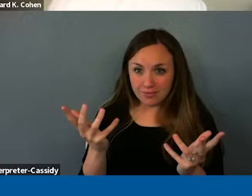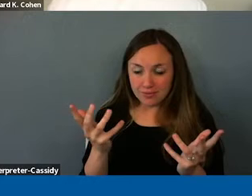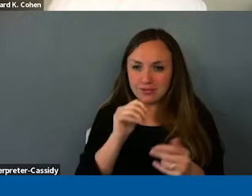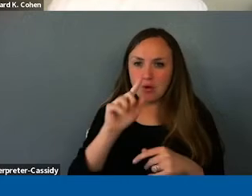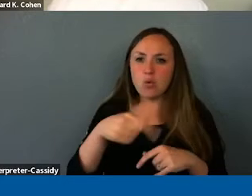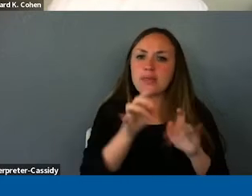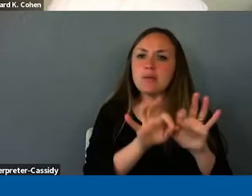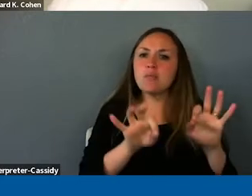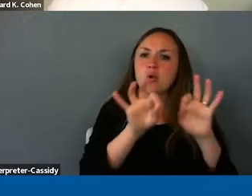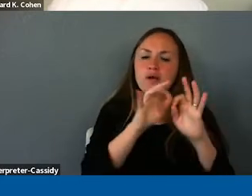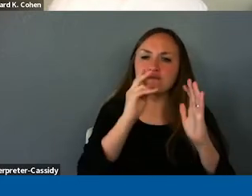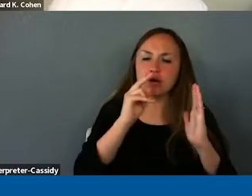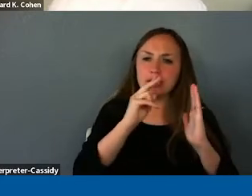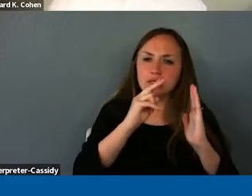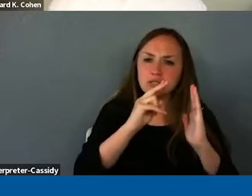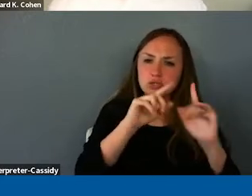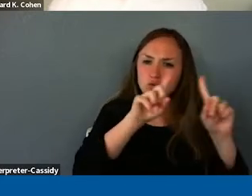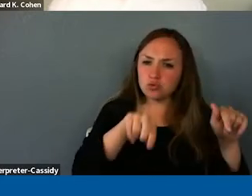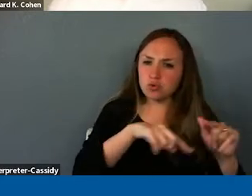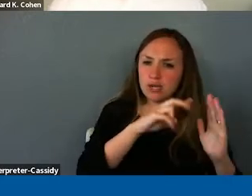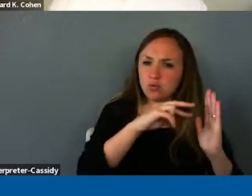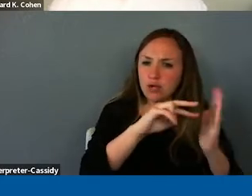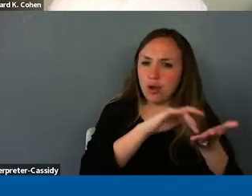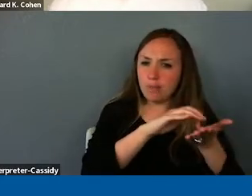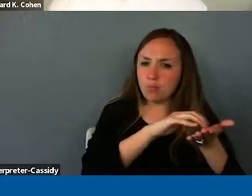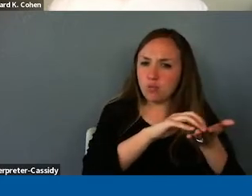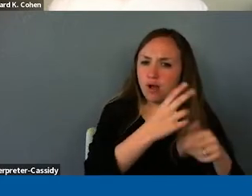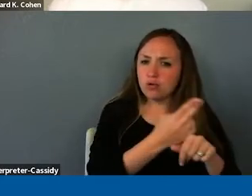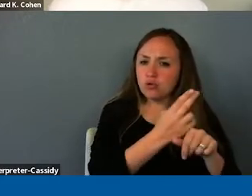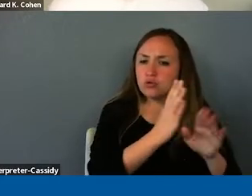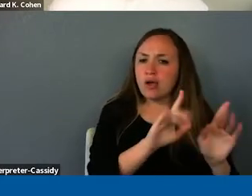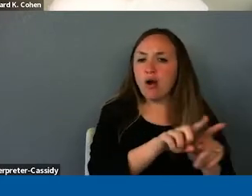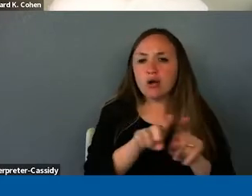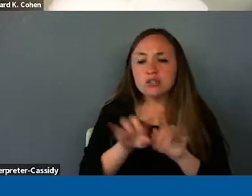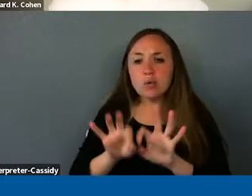for screen reader and brail users, it's also important for voice recognition users